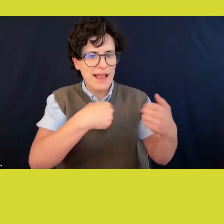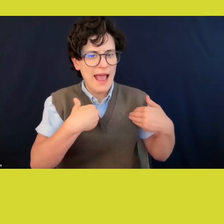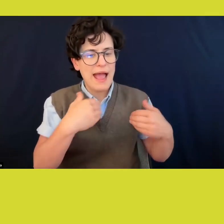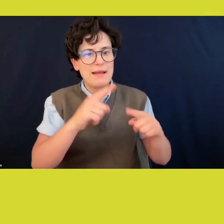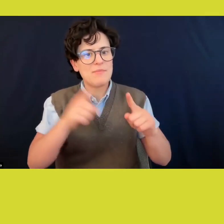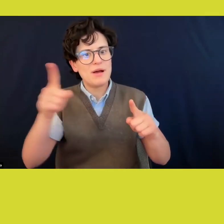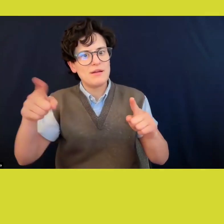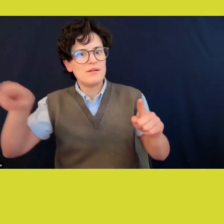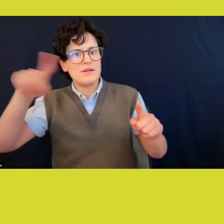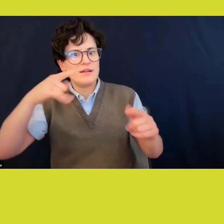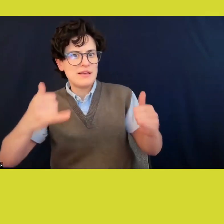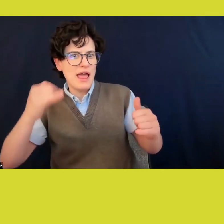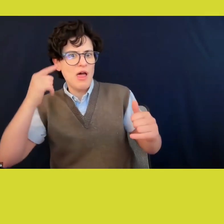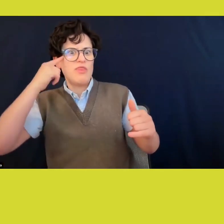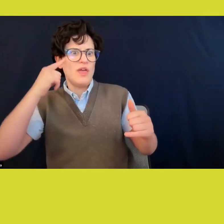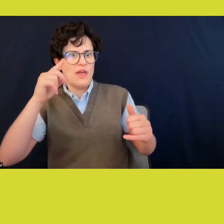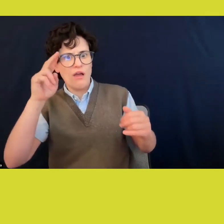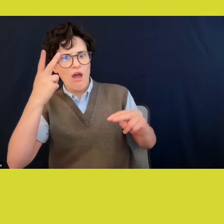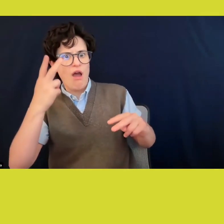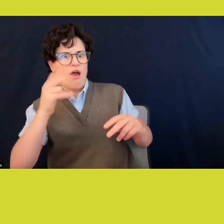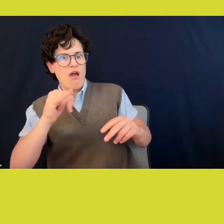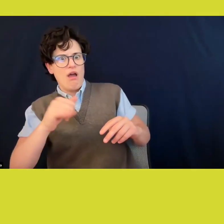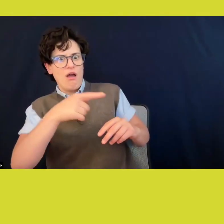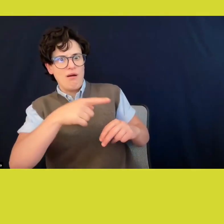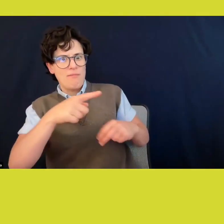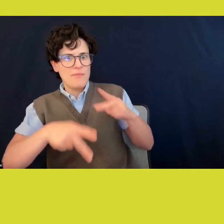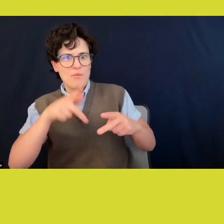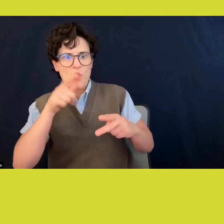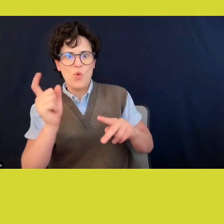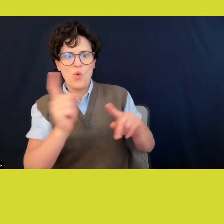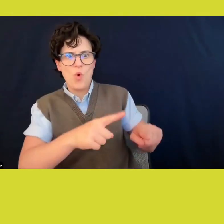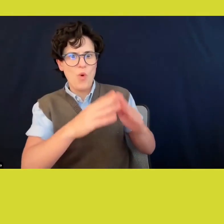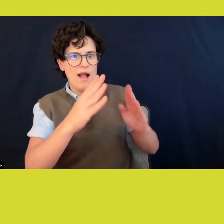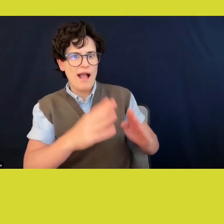the people who were in that particular program would